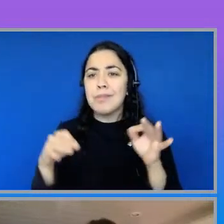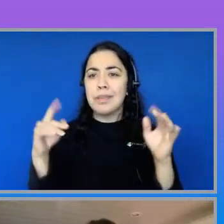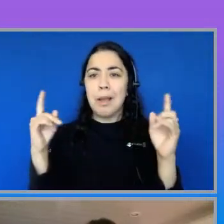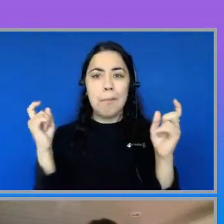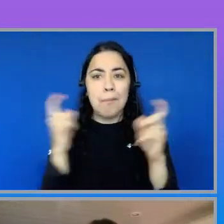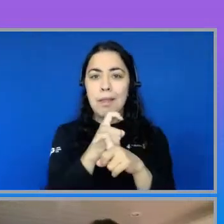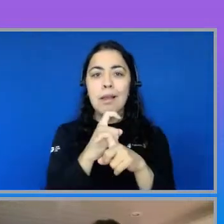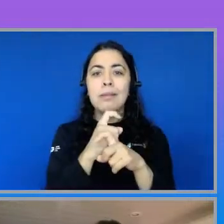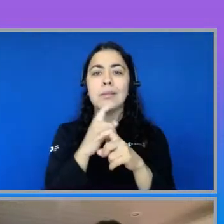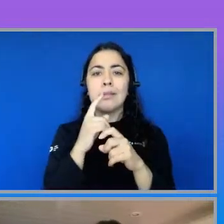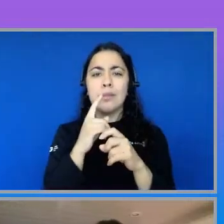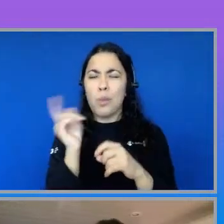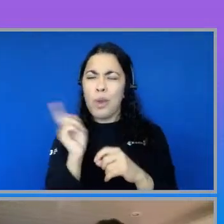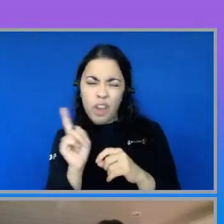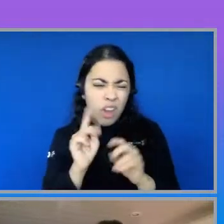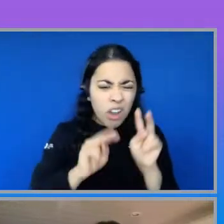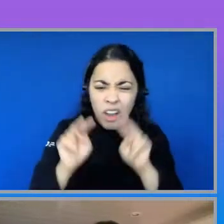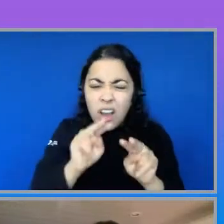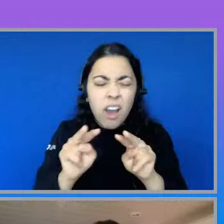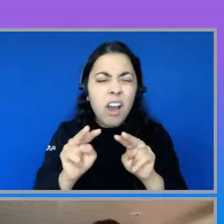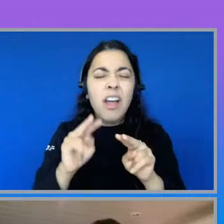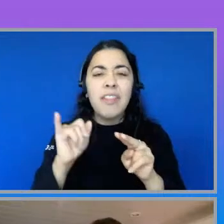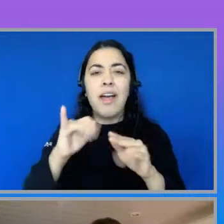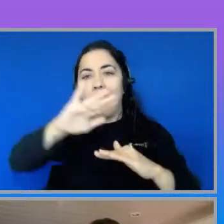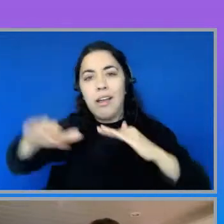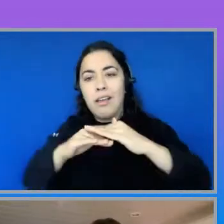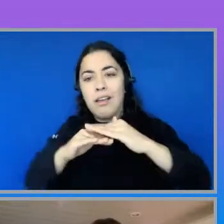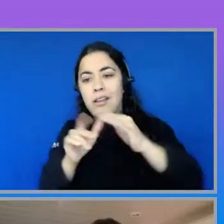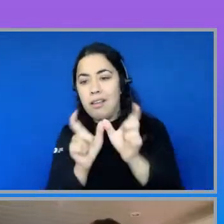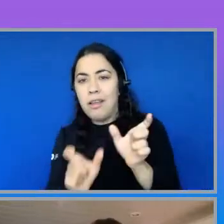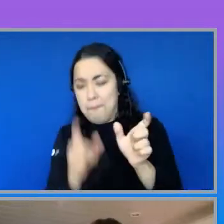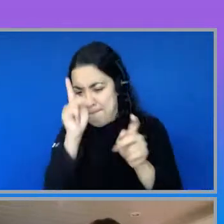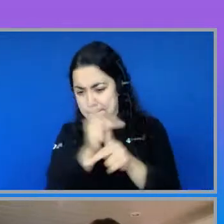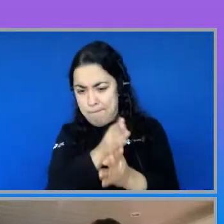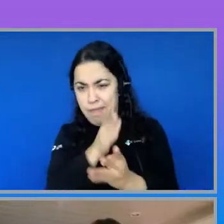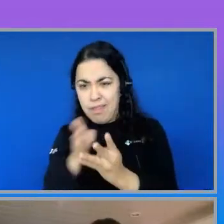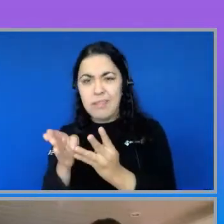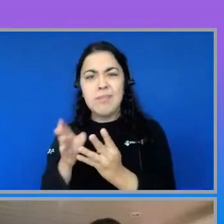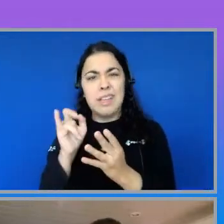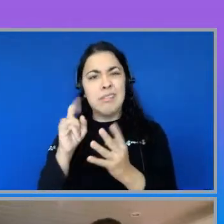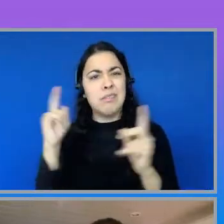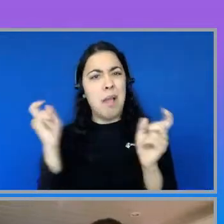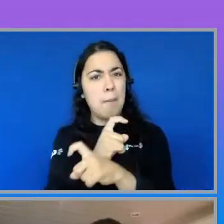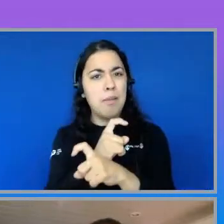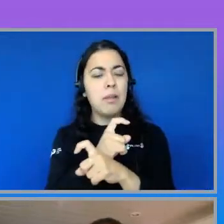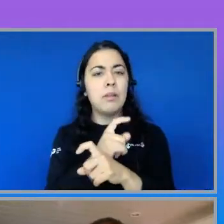the complexity comes because the underlying layout methods are complex. And we're having to